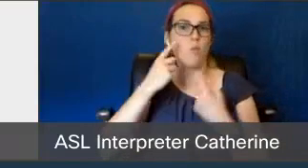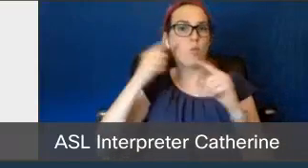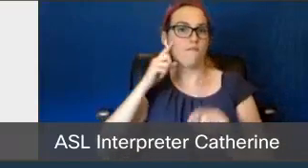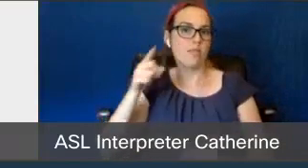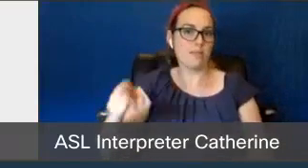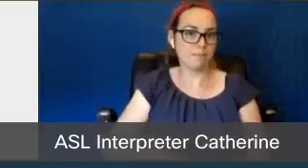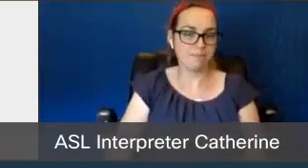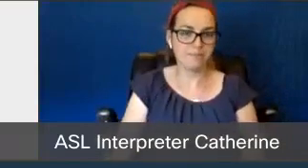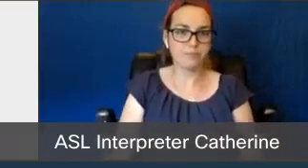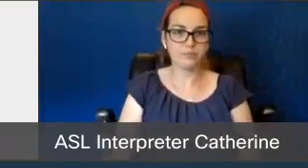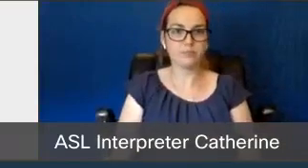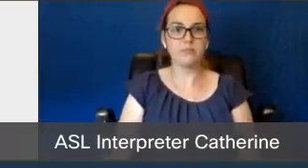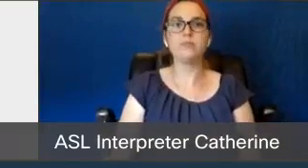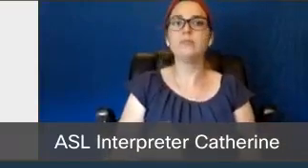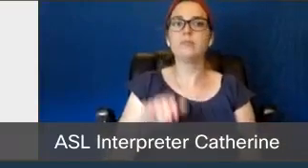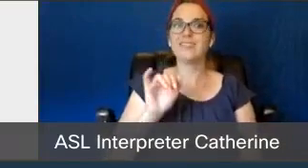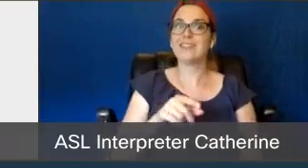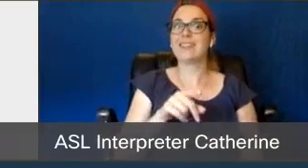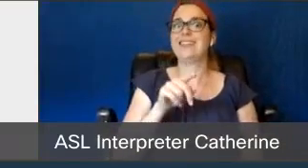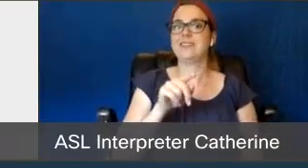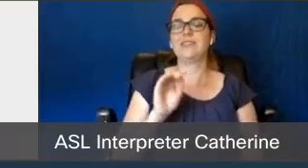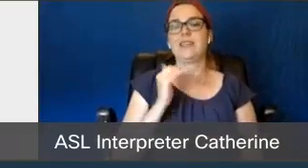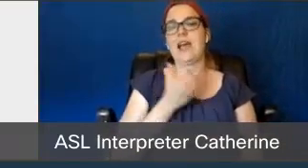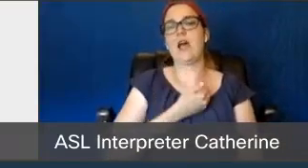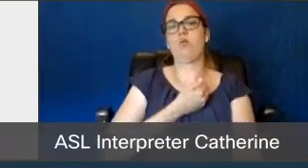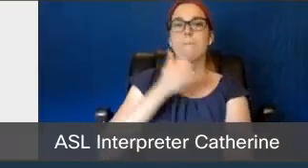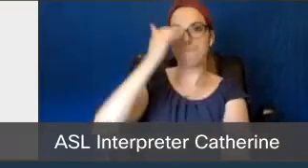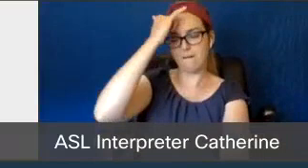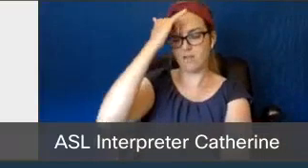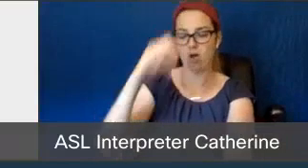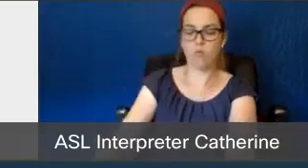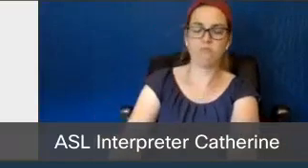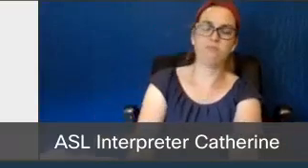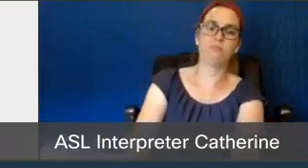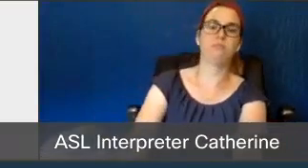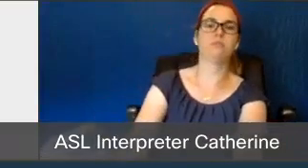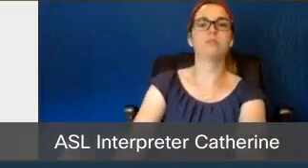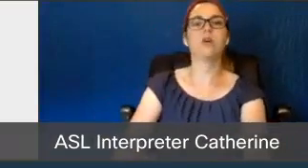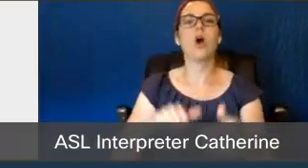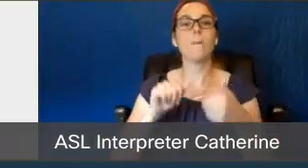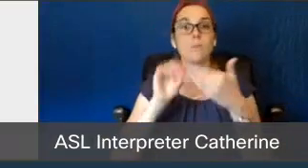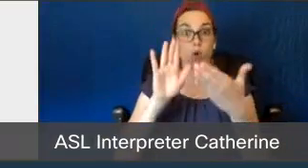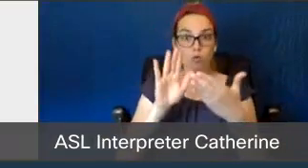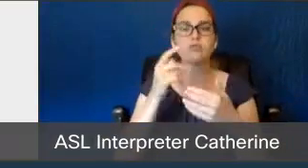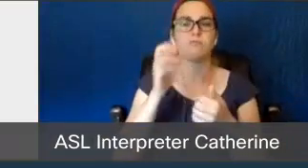This is what we do in Buffalo and I'll go through this quickly 'cause I wanna get into how we can do this on a more granular basis.